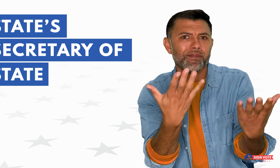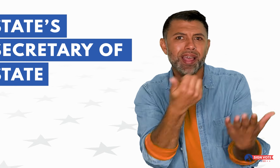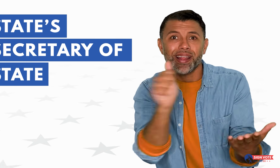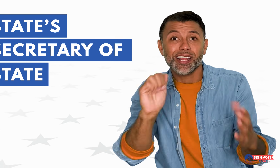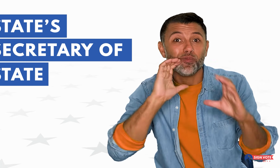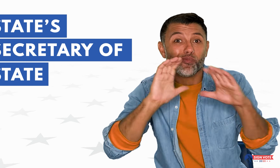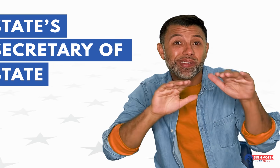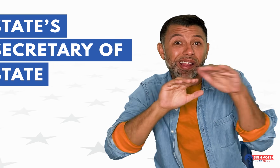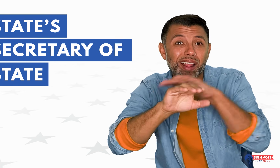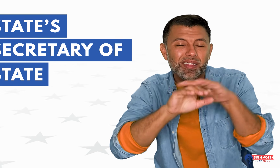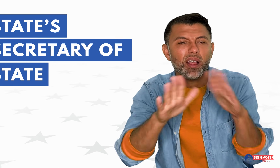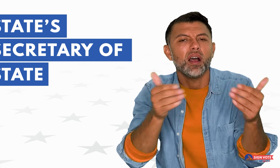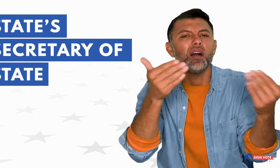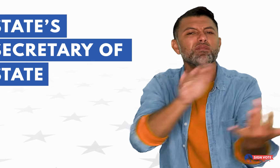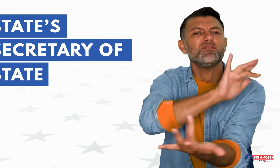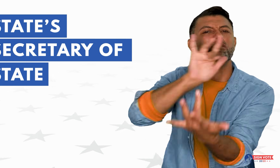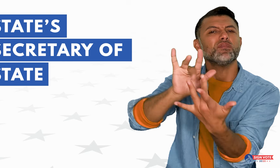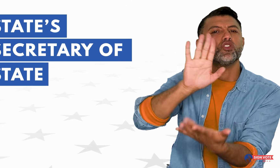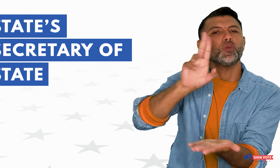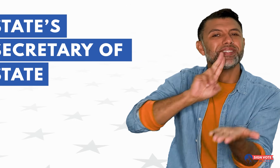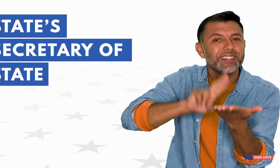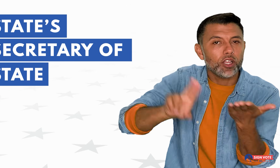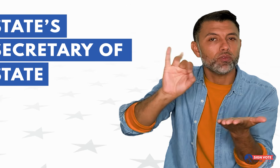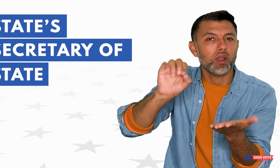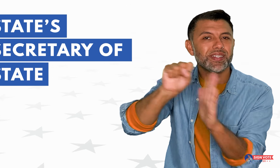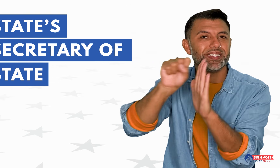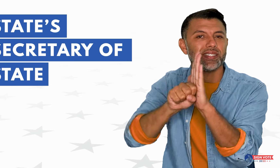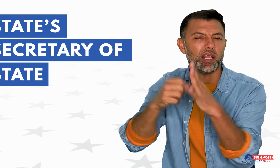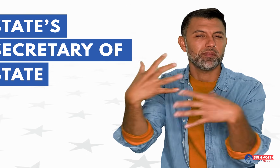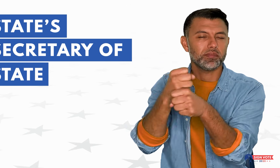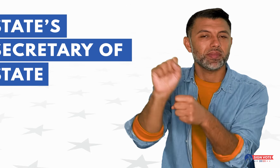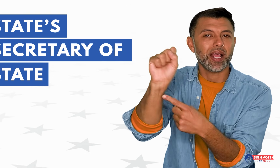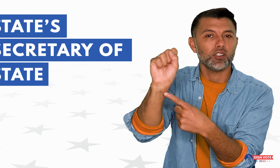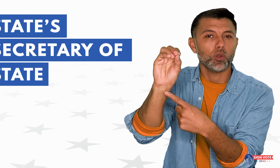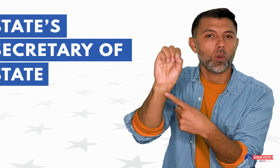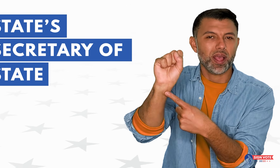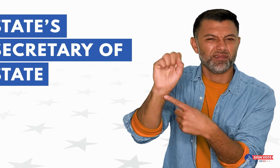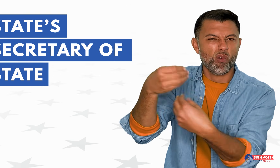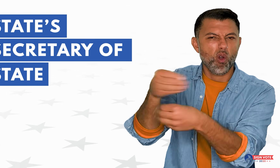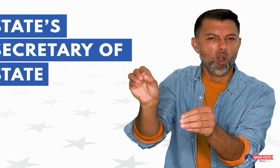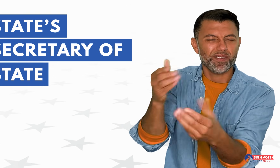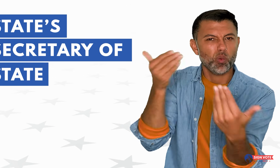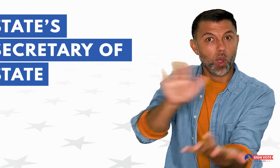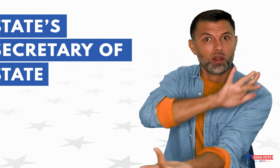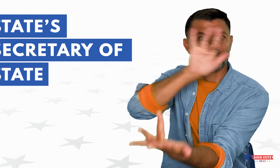or your communication access isn't being provided, you should contact your Secretary of State's office.